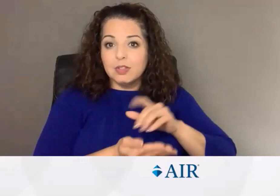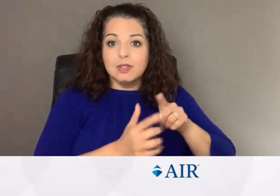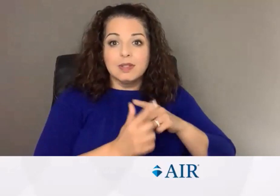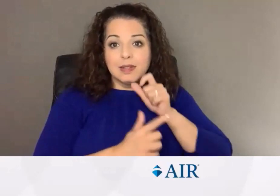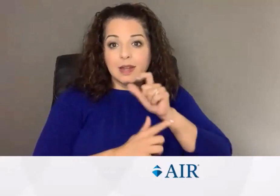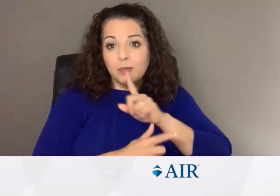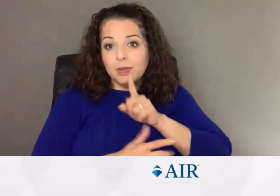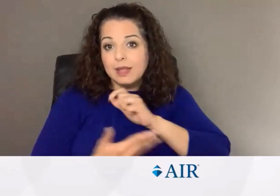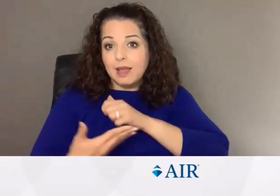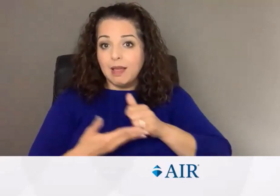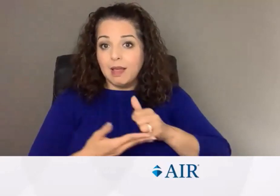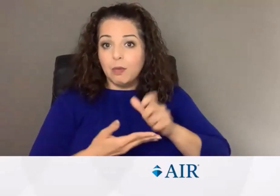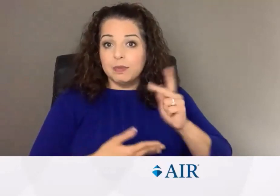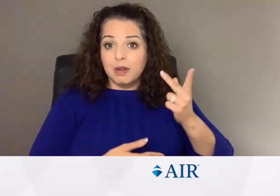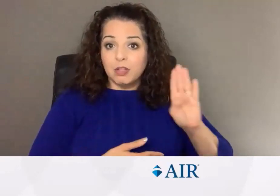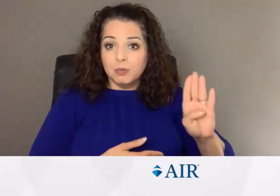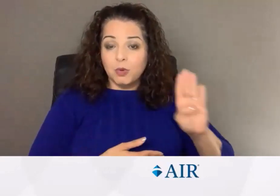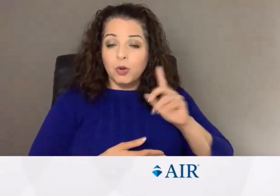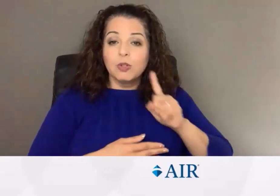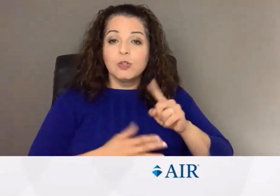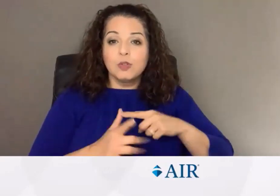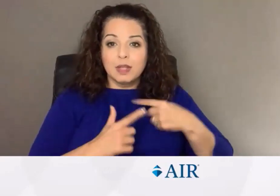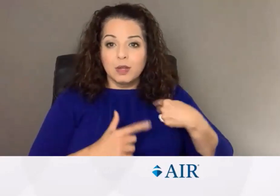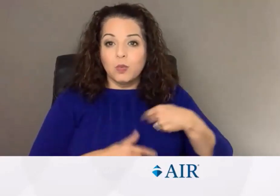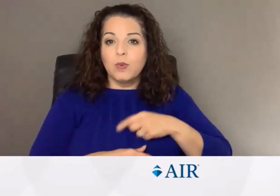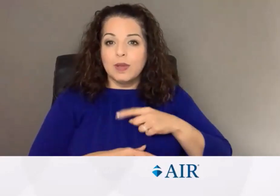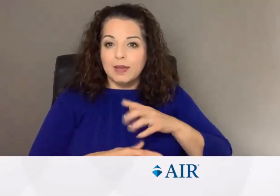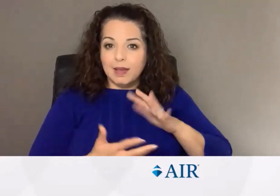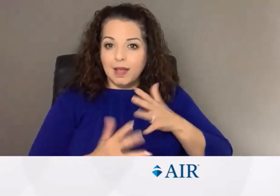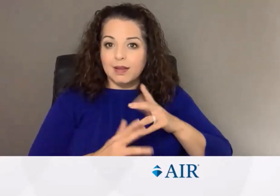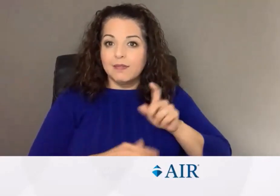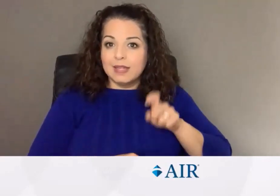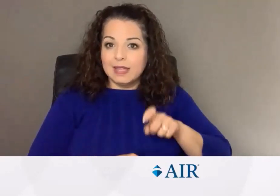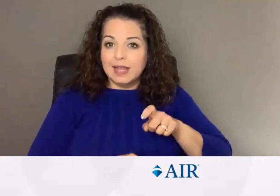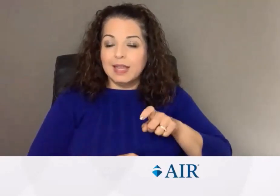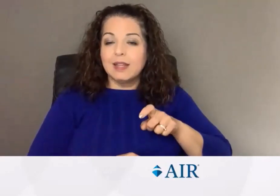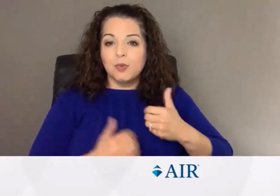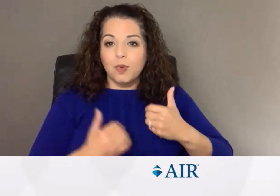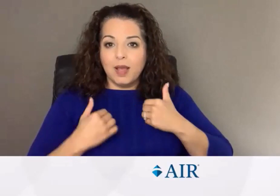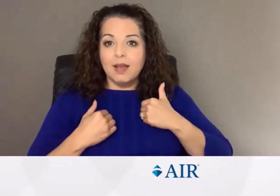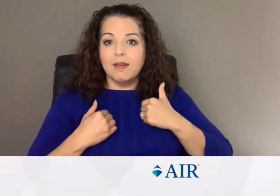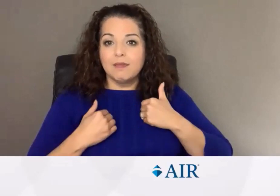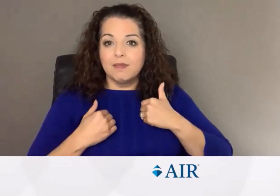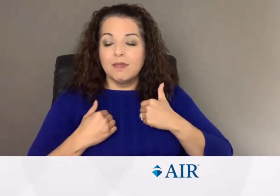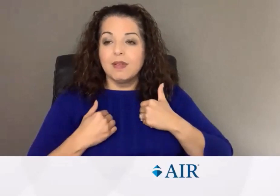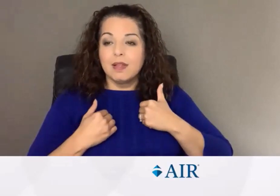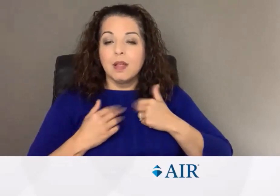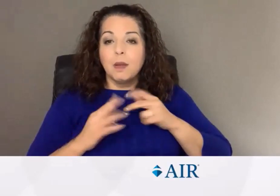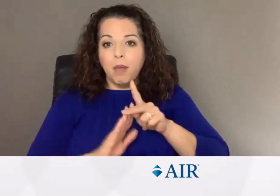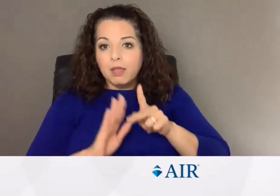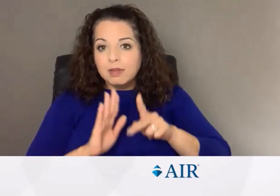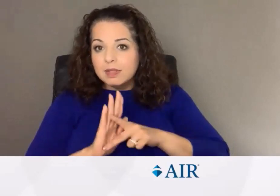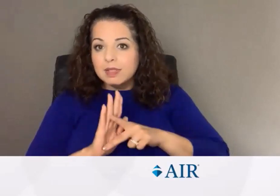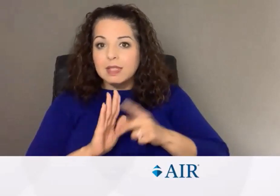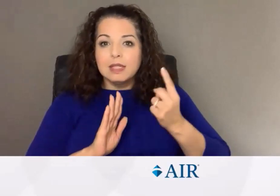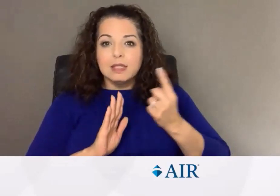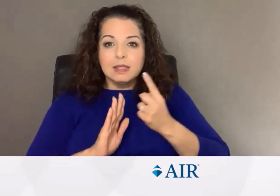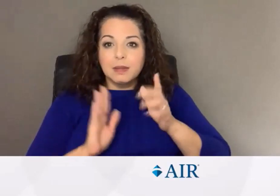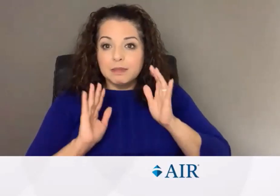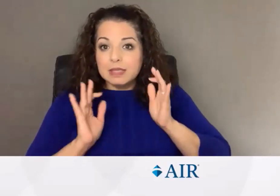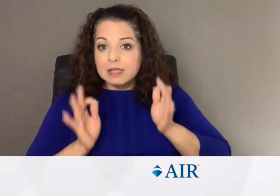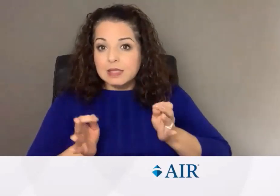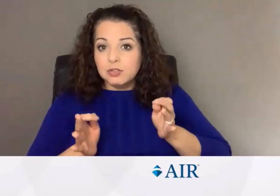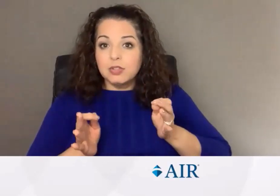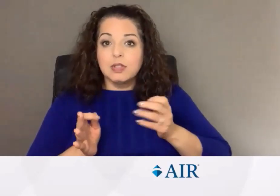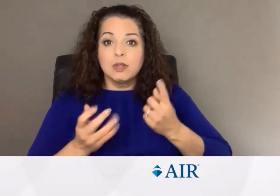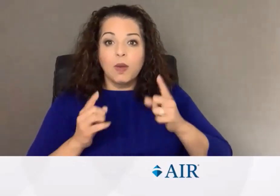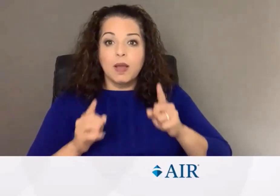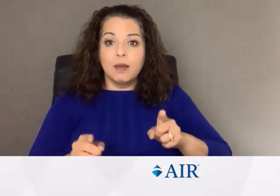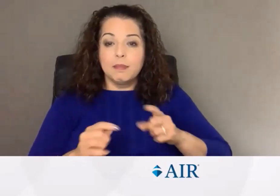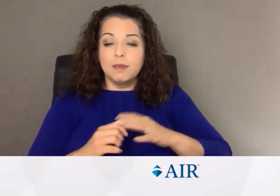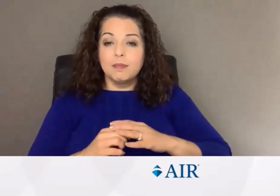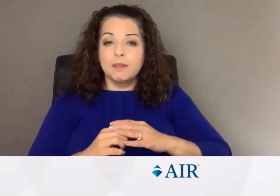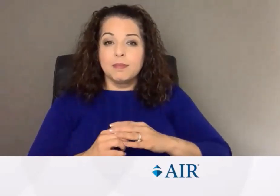So we need to have a policy decision to adopt